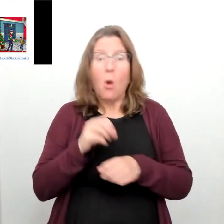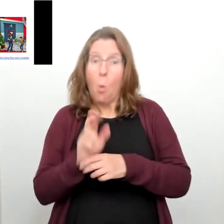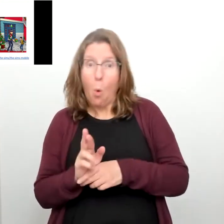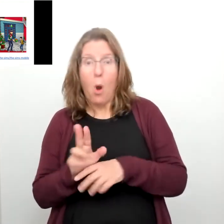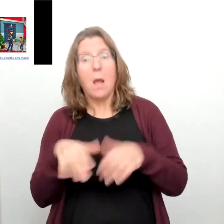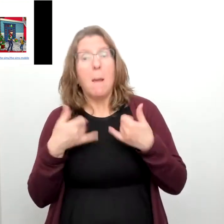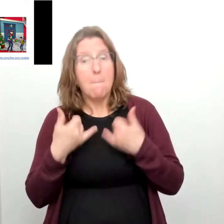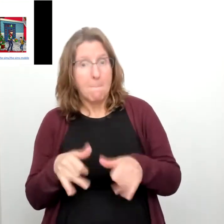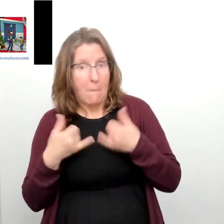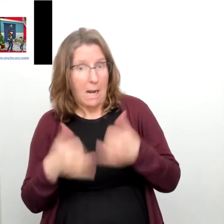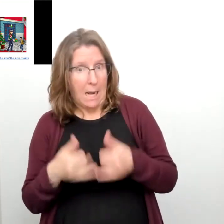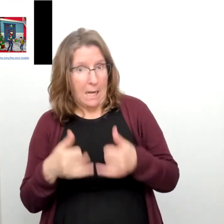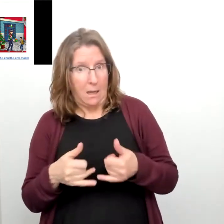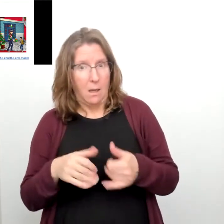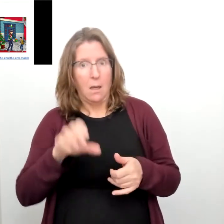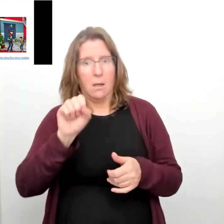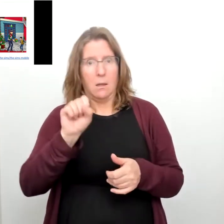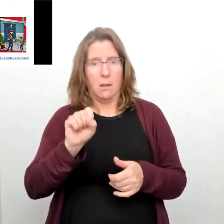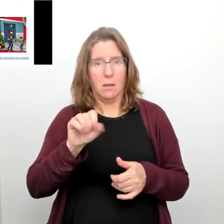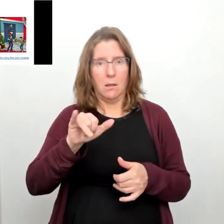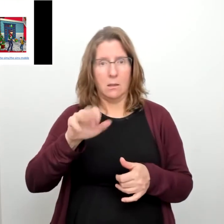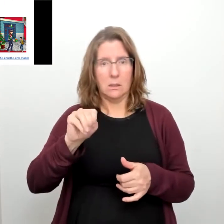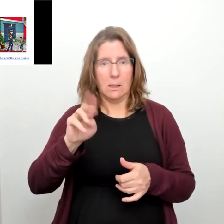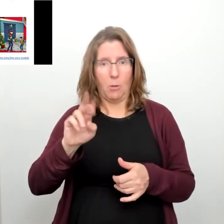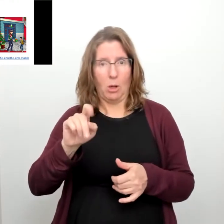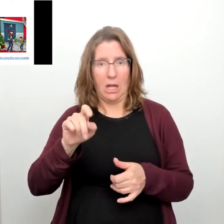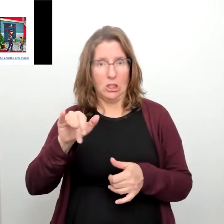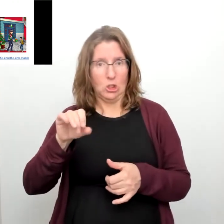Student can play or actually create simulations.